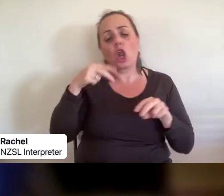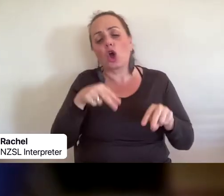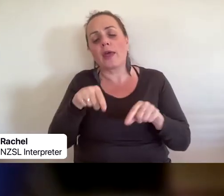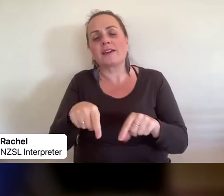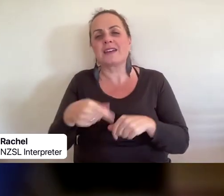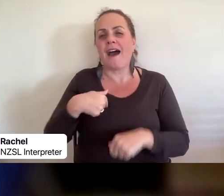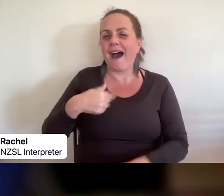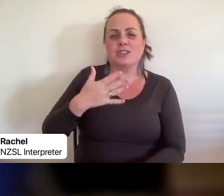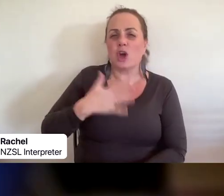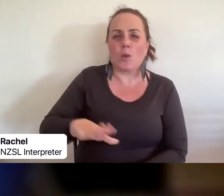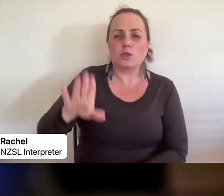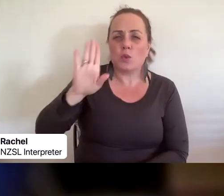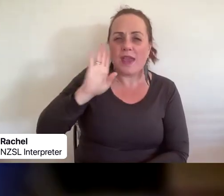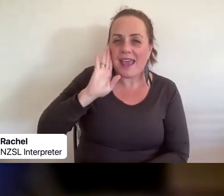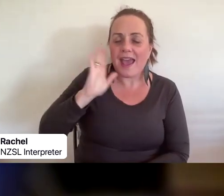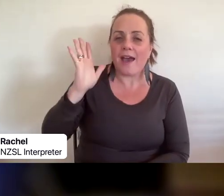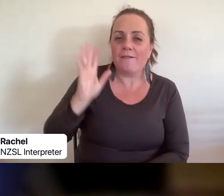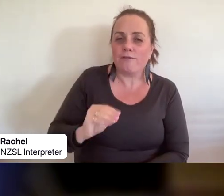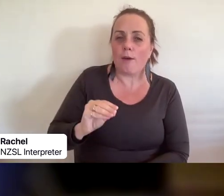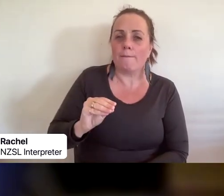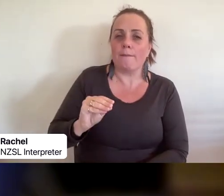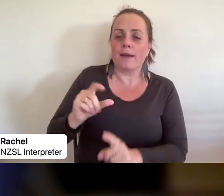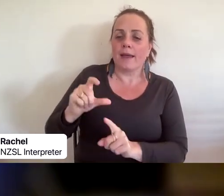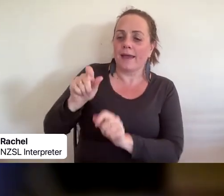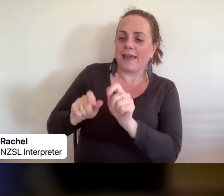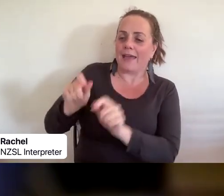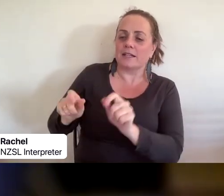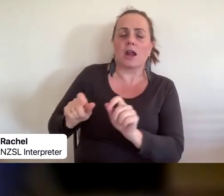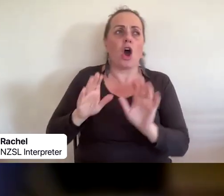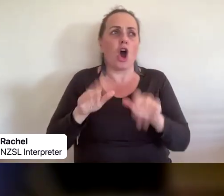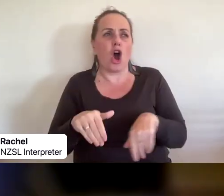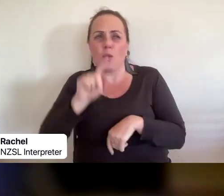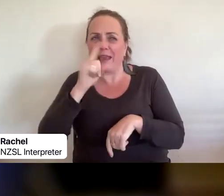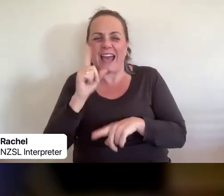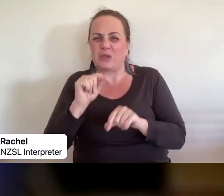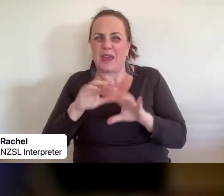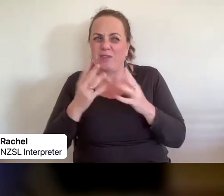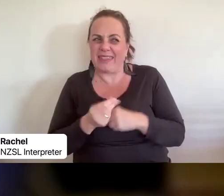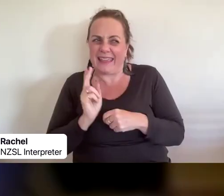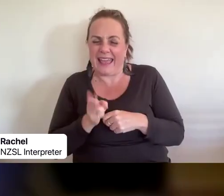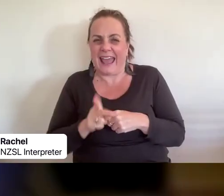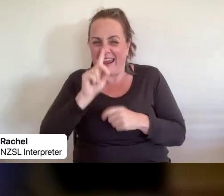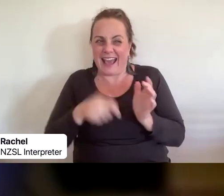hear from the candidates that "oh but we can't do everything again, we can't fix everything they've